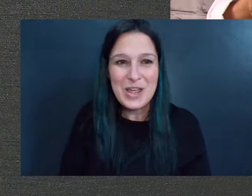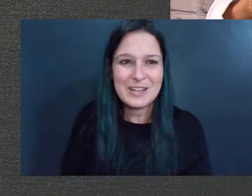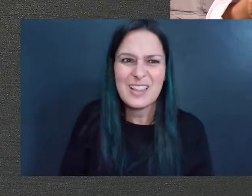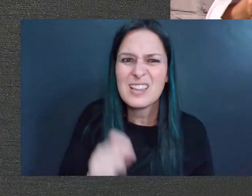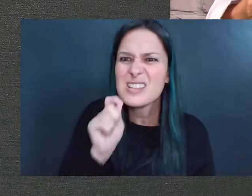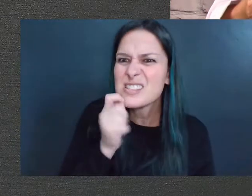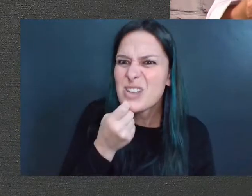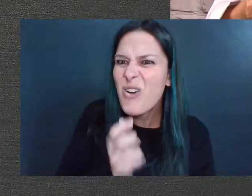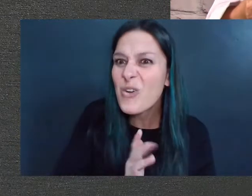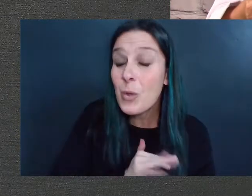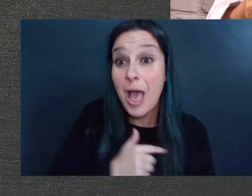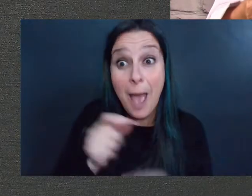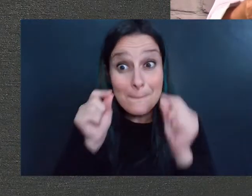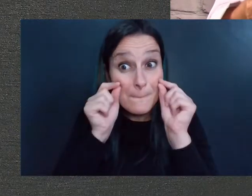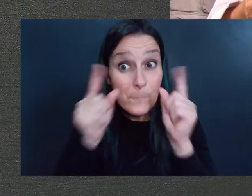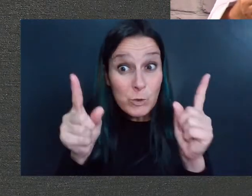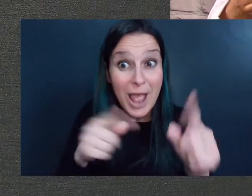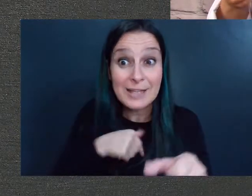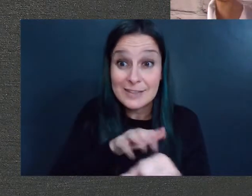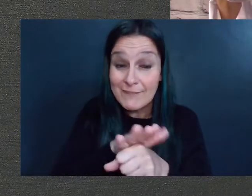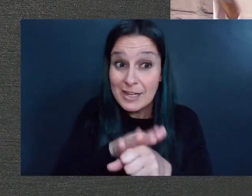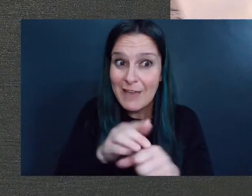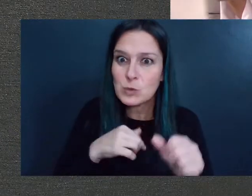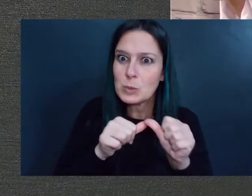I'm surprised there's enough there to keep going.